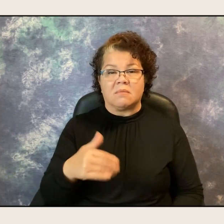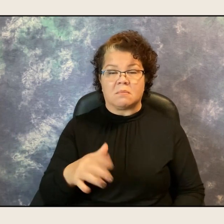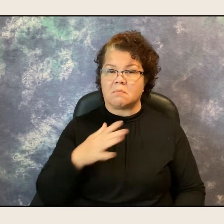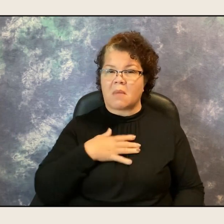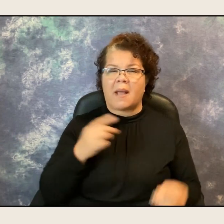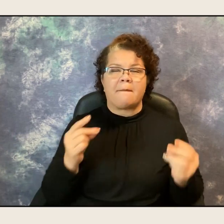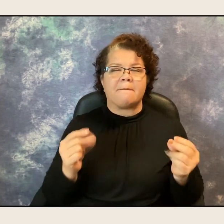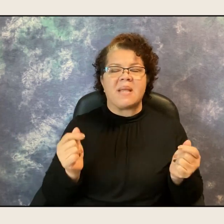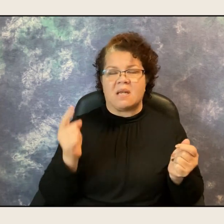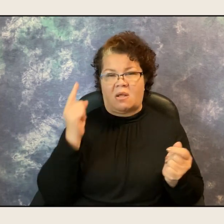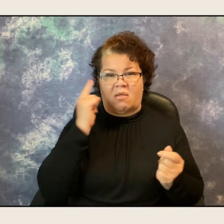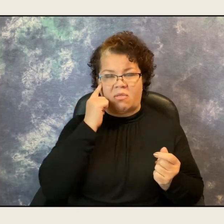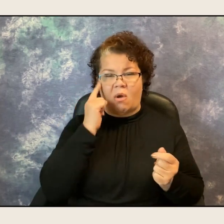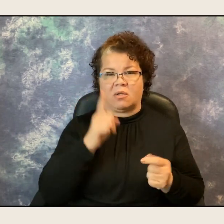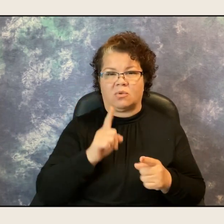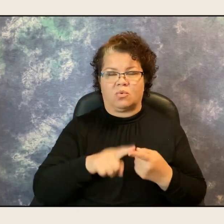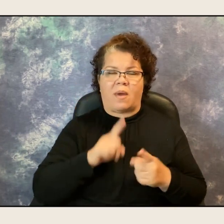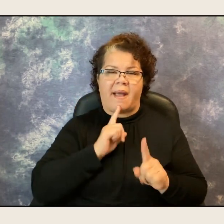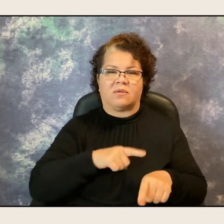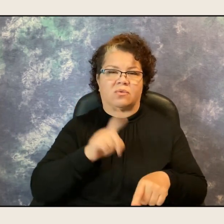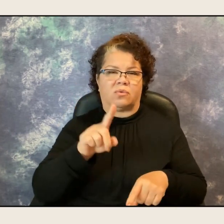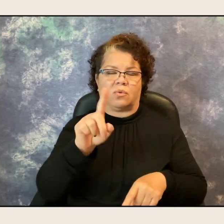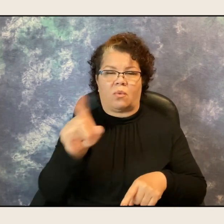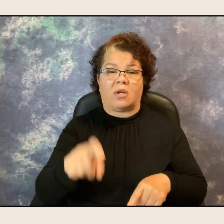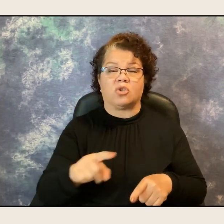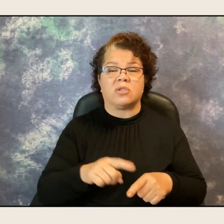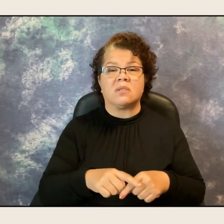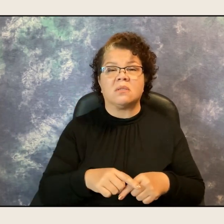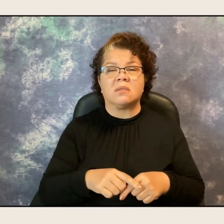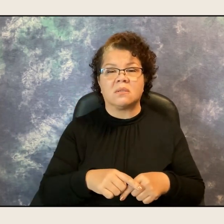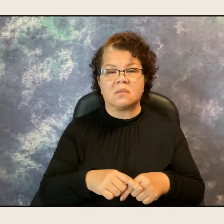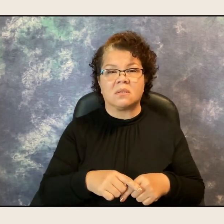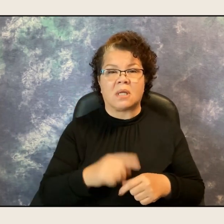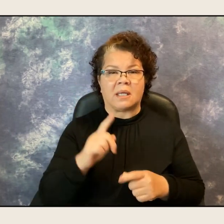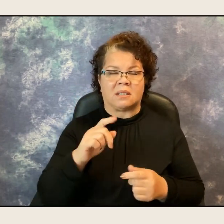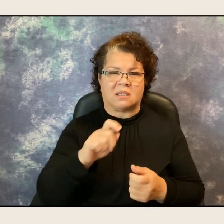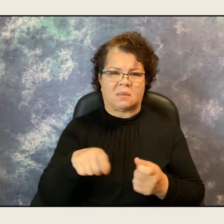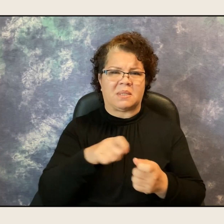to answer the question in particularity, is specifically with hurricanes, flooding, and that sort of thing,